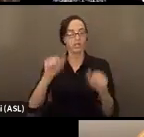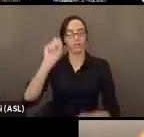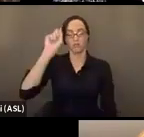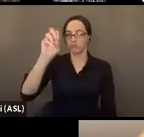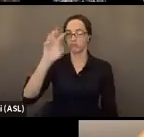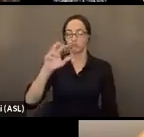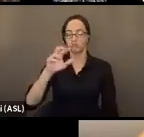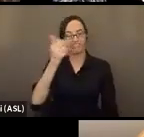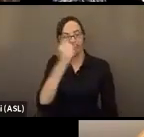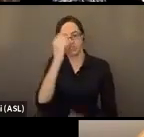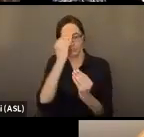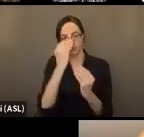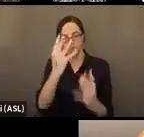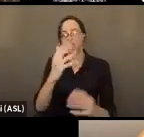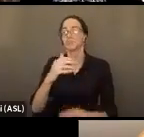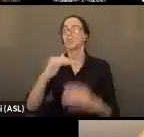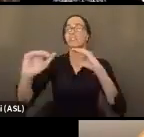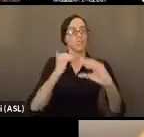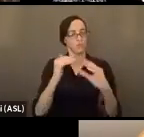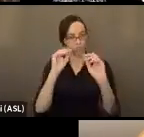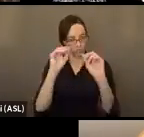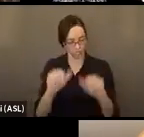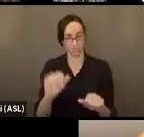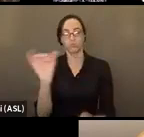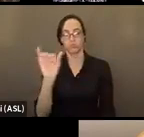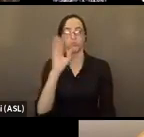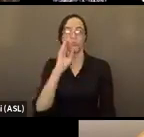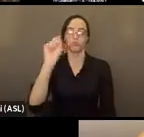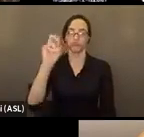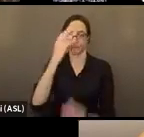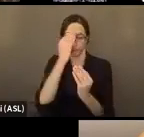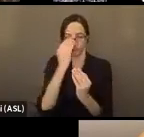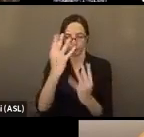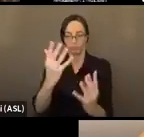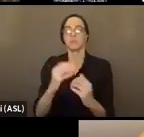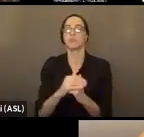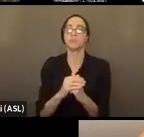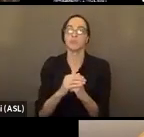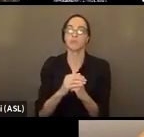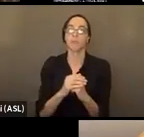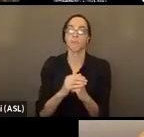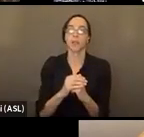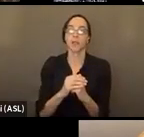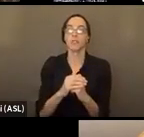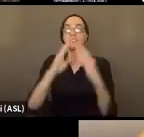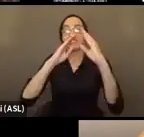made a good point that um the the city and the county are looking to disseminate those through